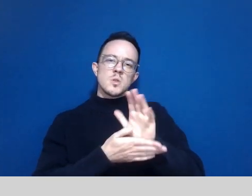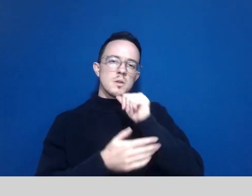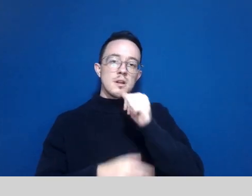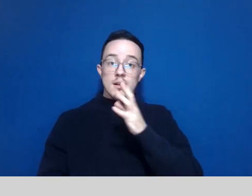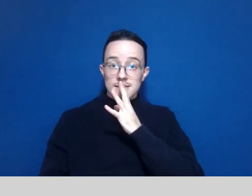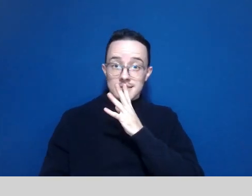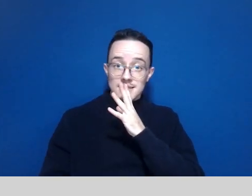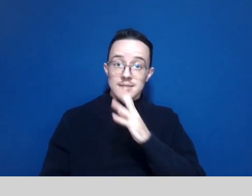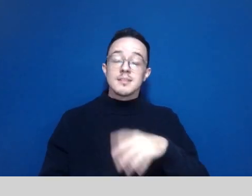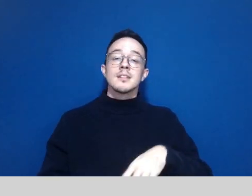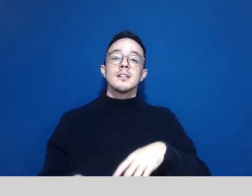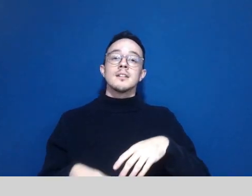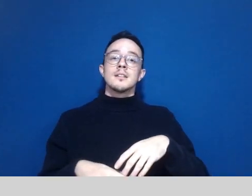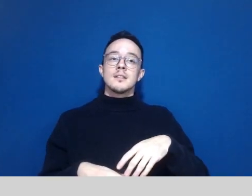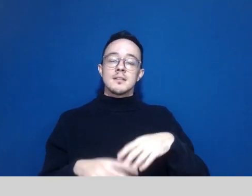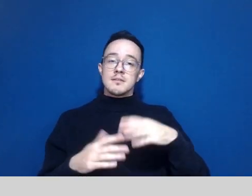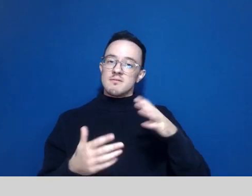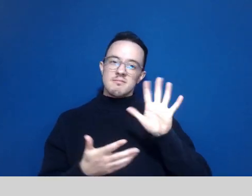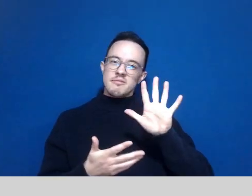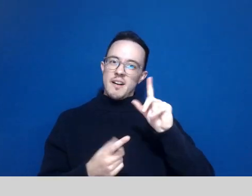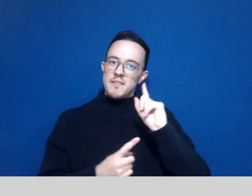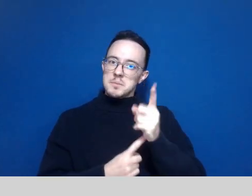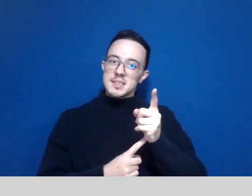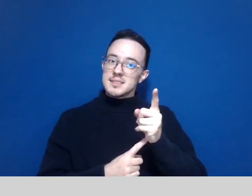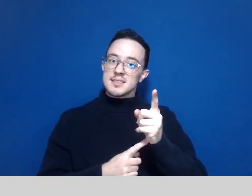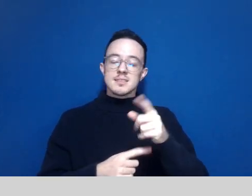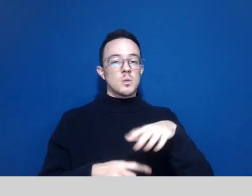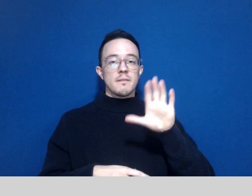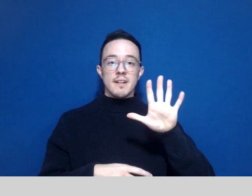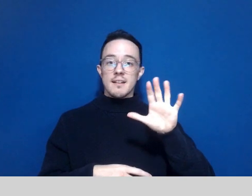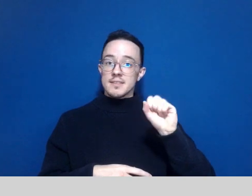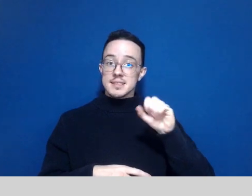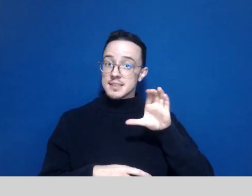so I need to shift all of the alternatives by five seconds,"